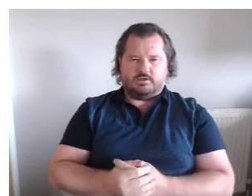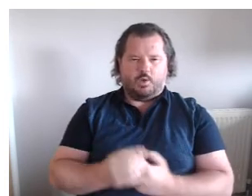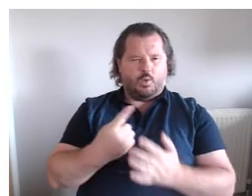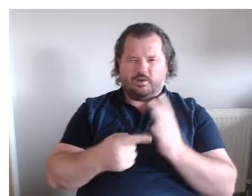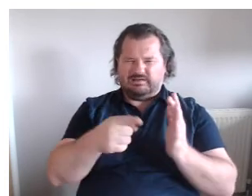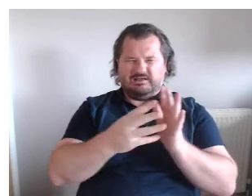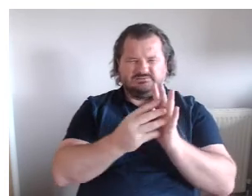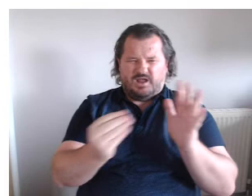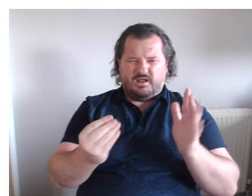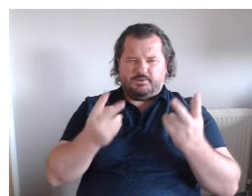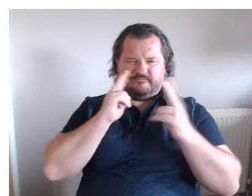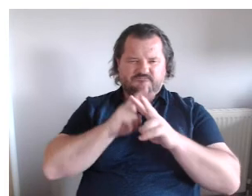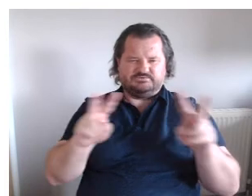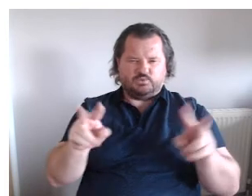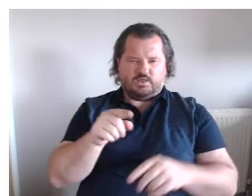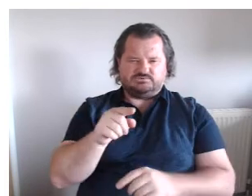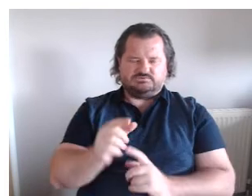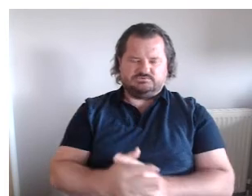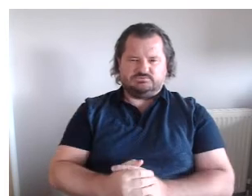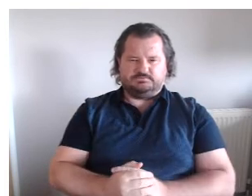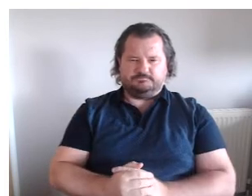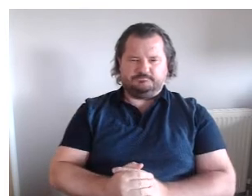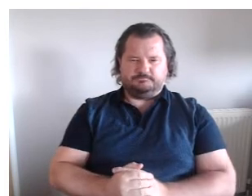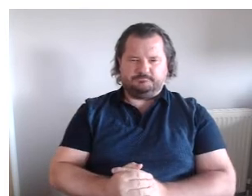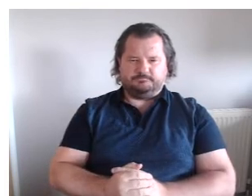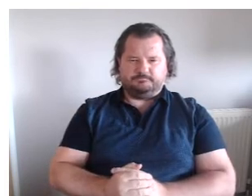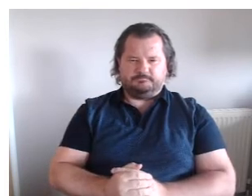and is just an example in this visualization.